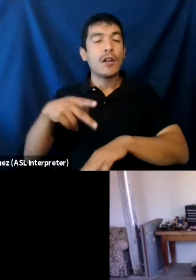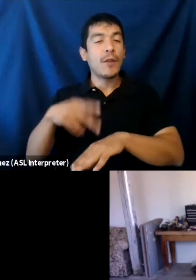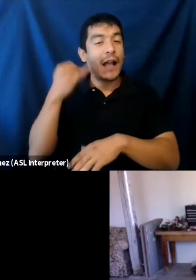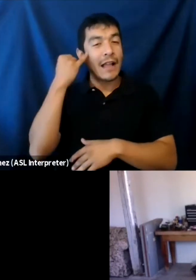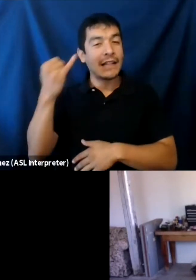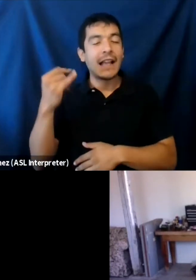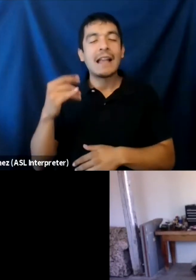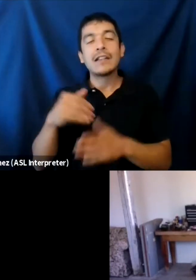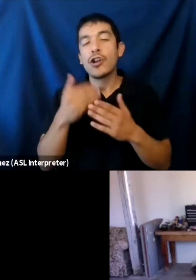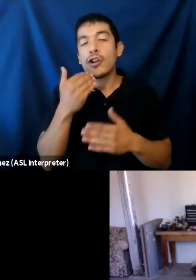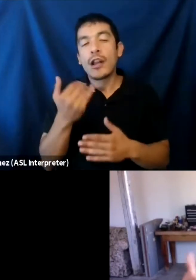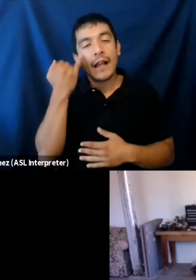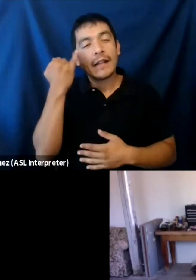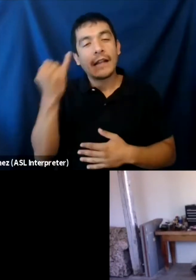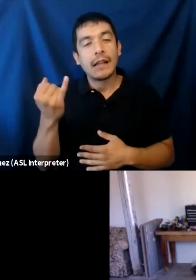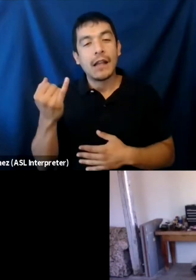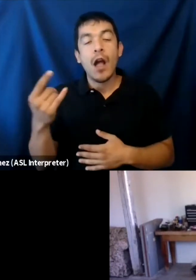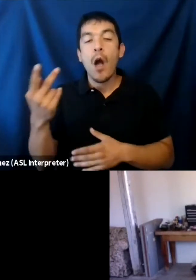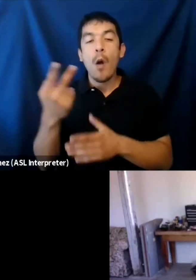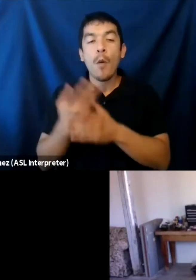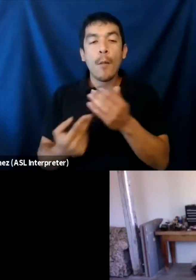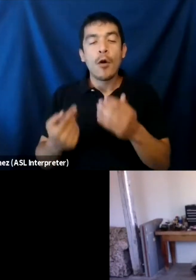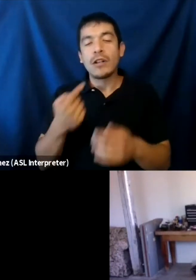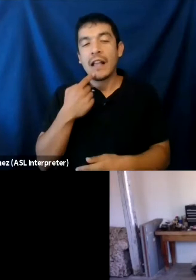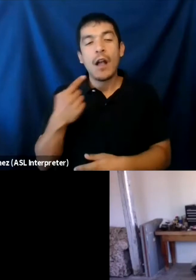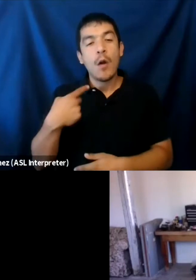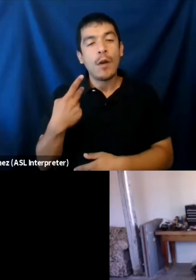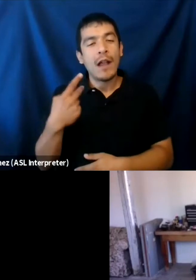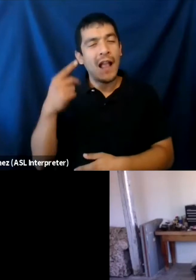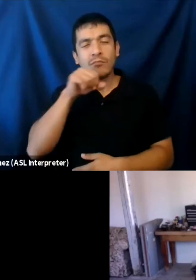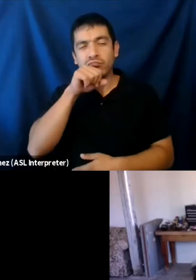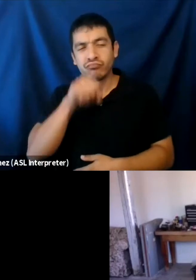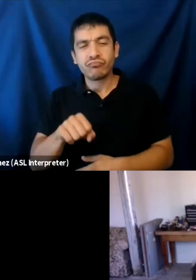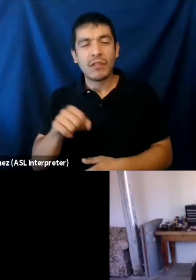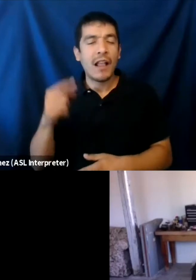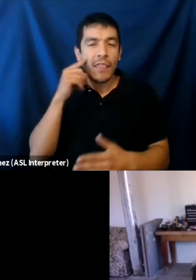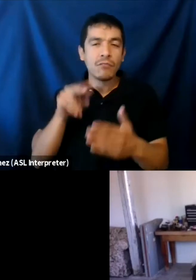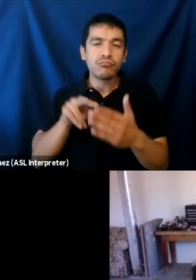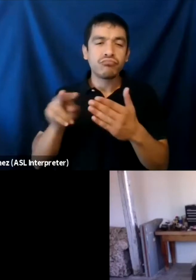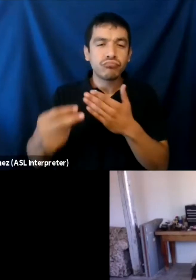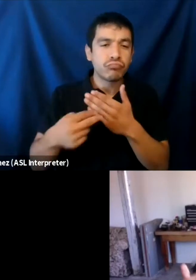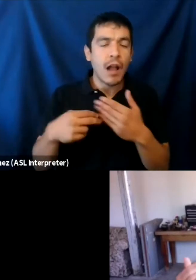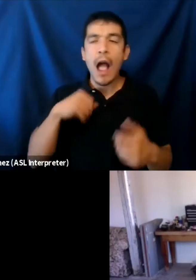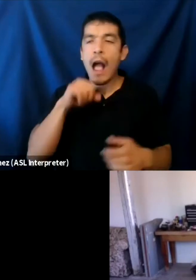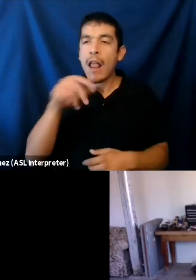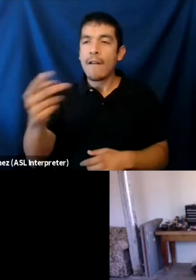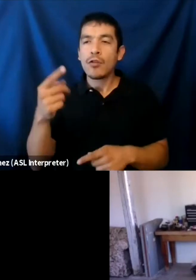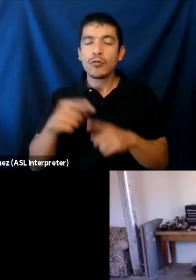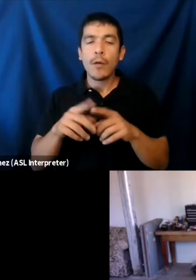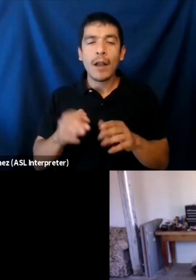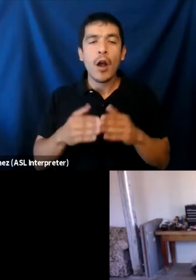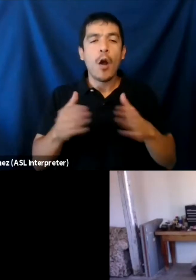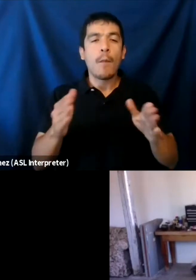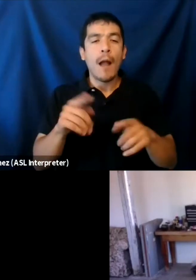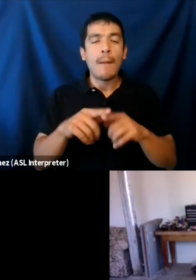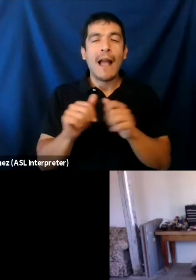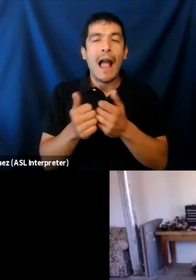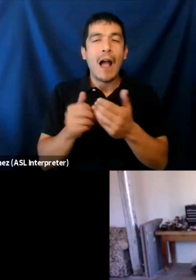So when we approach them and we say, we think transparency is a great thing, we'd love for you to be transparent about how transparent you're being.